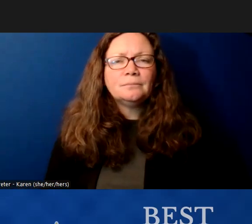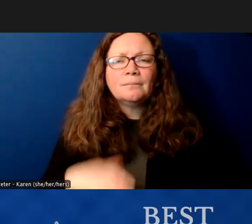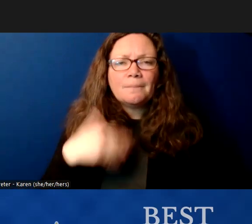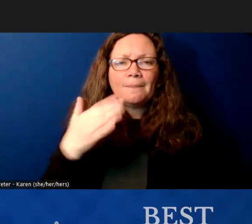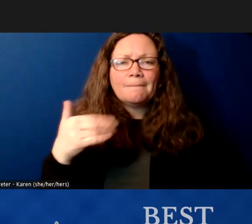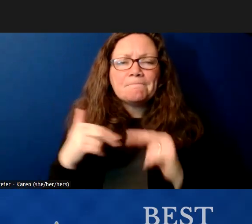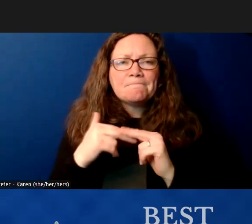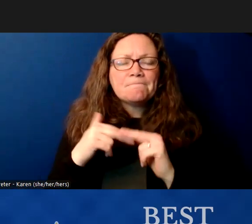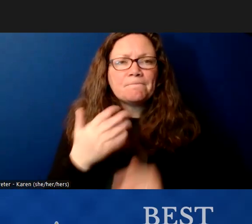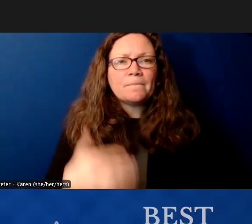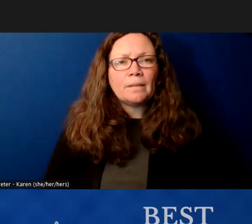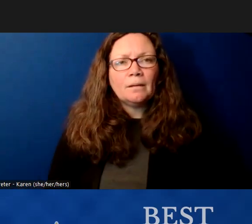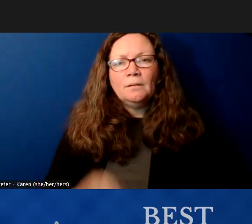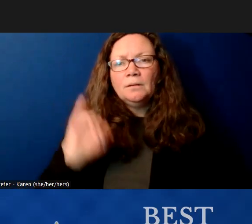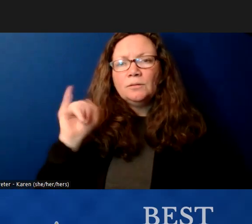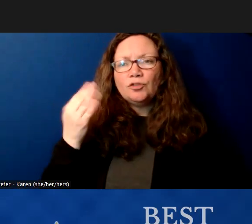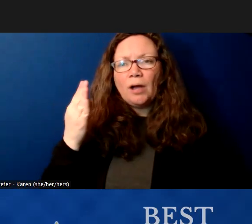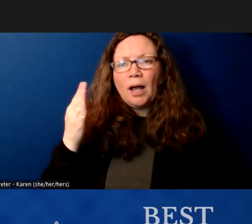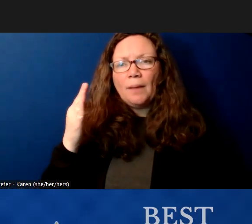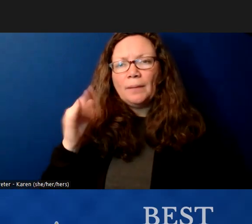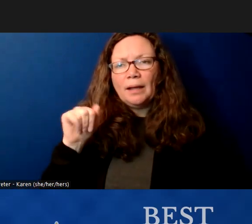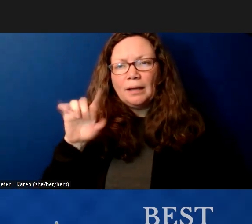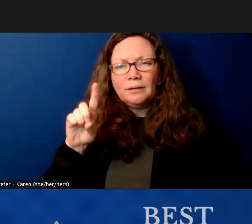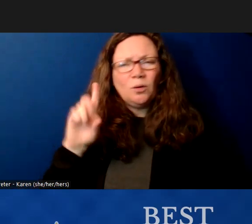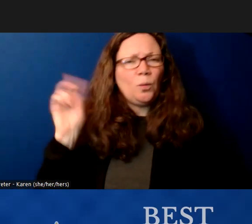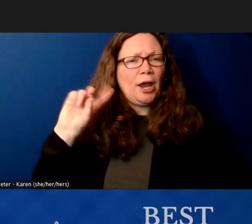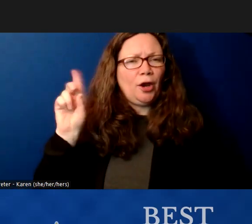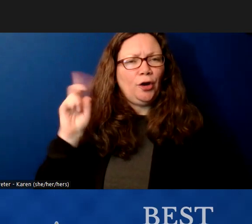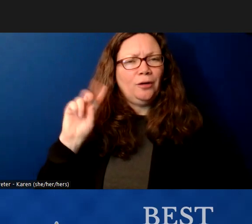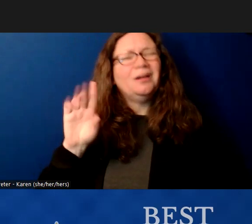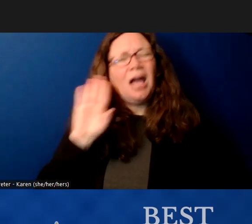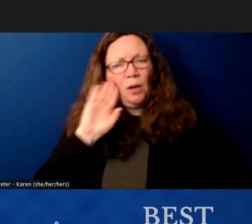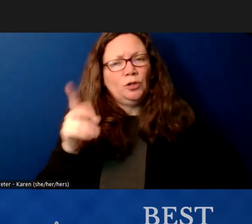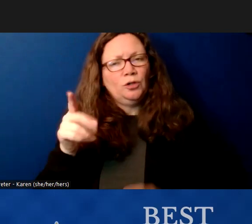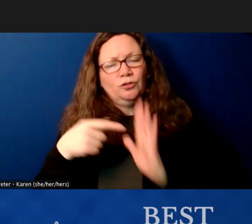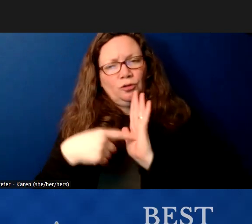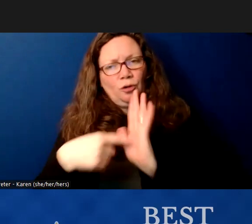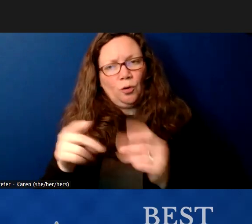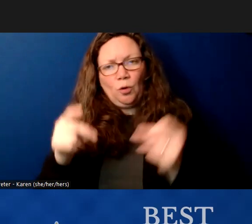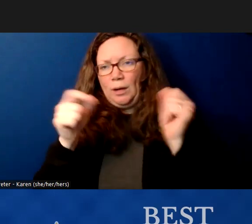So the jobs, where are you going to find? And we'll show you a quick demo of this. They'll be quick links.